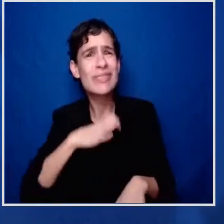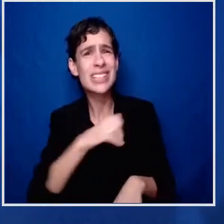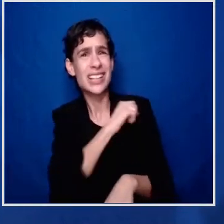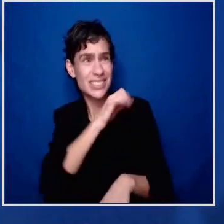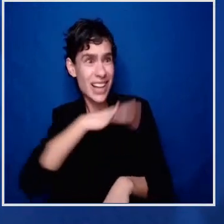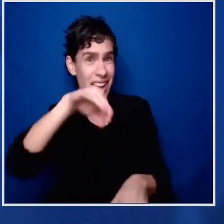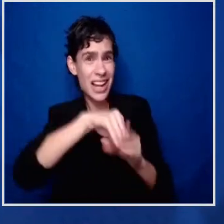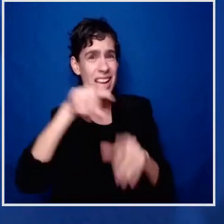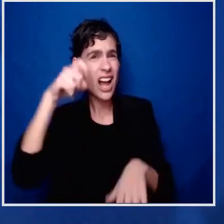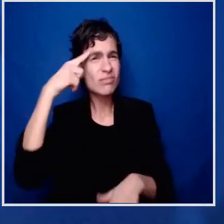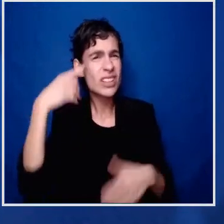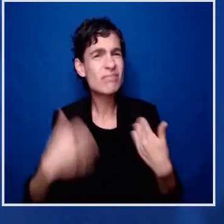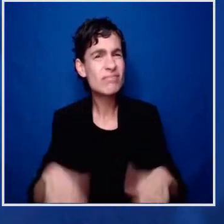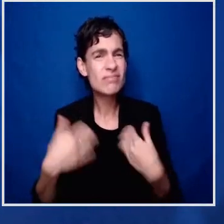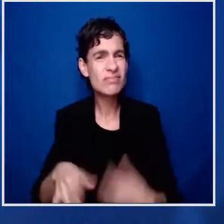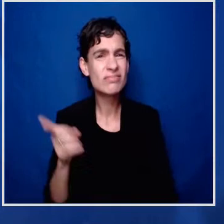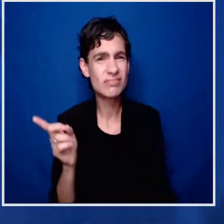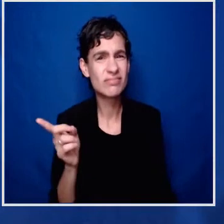OF SERVICE, WE ALSO REPORT ON THE INJUSTICE THAT SPURRED IT.